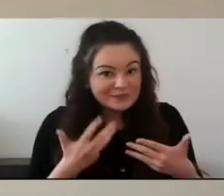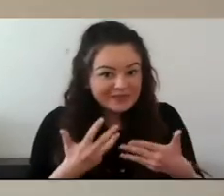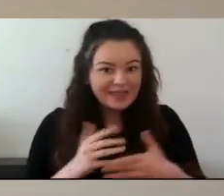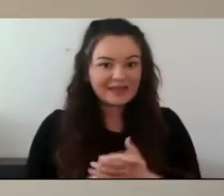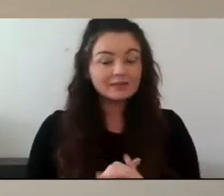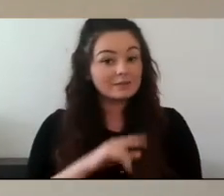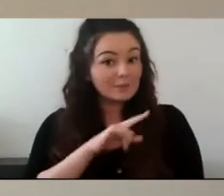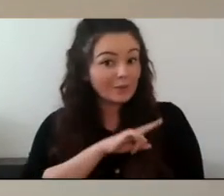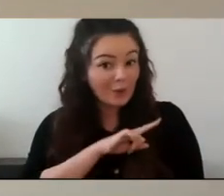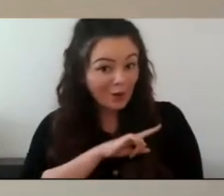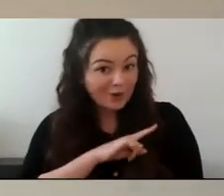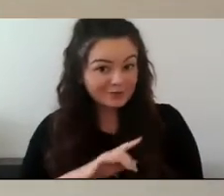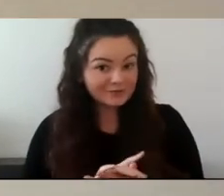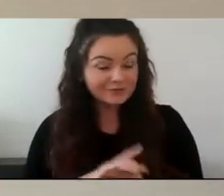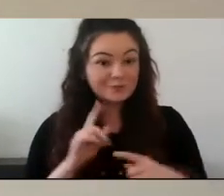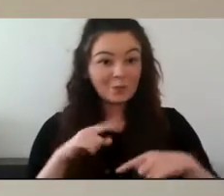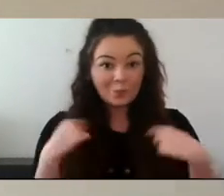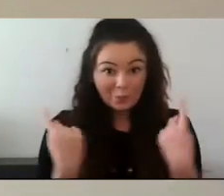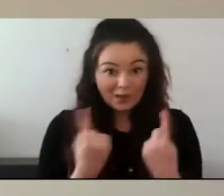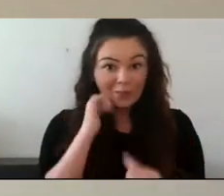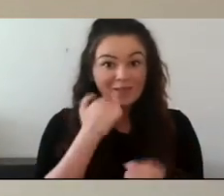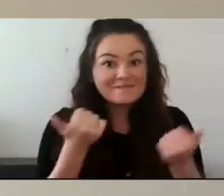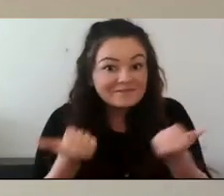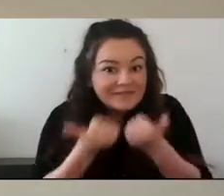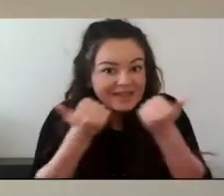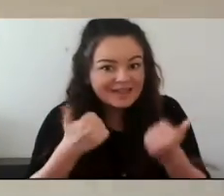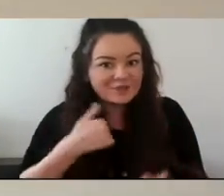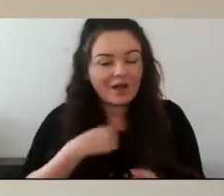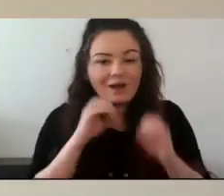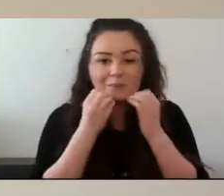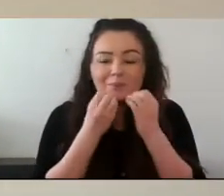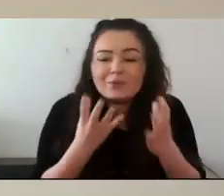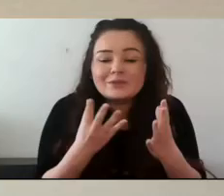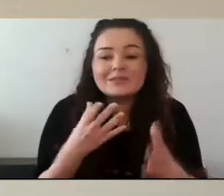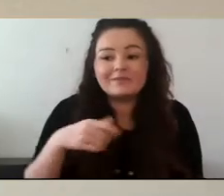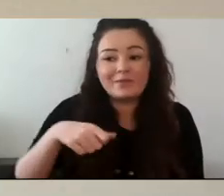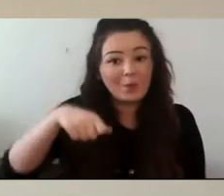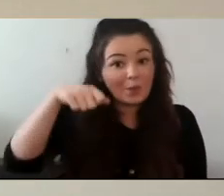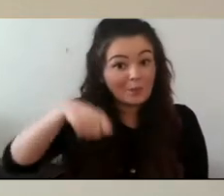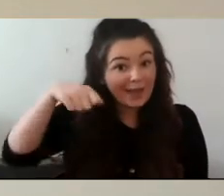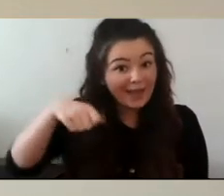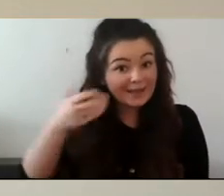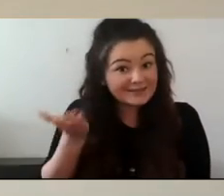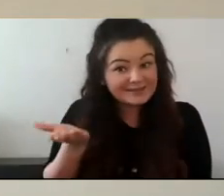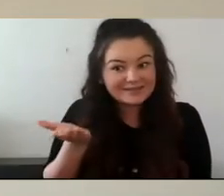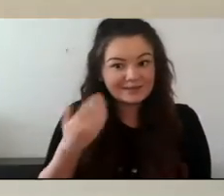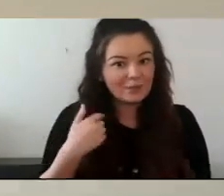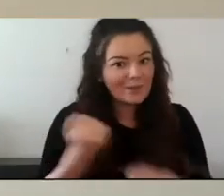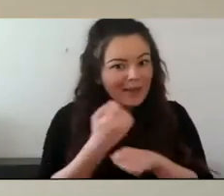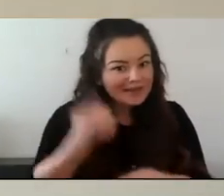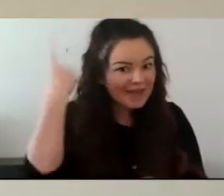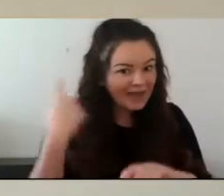because we are going to finish off our magnificent tote bags which we made last week.